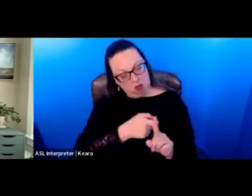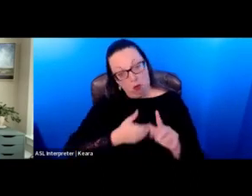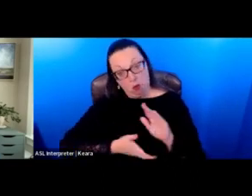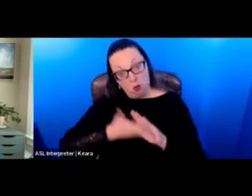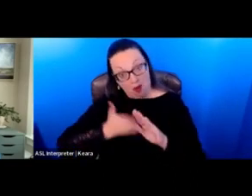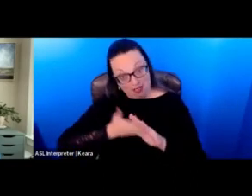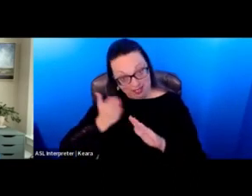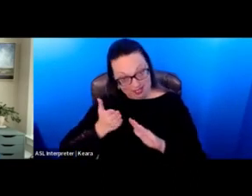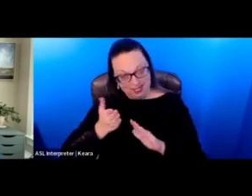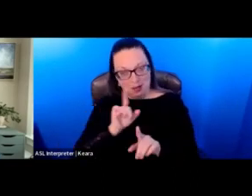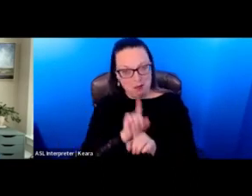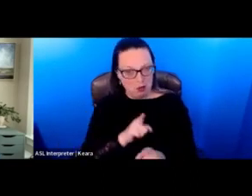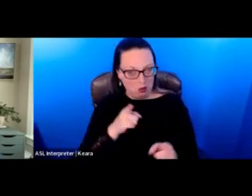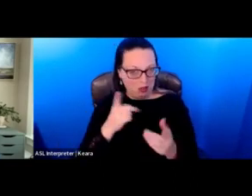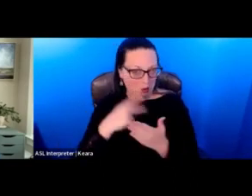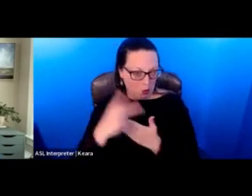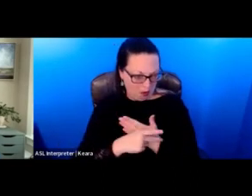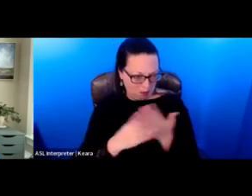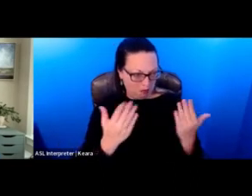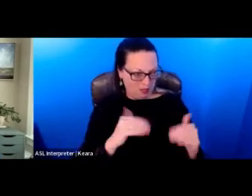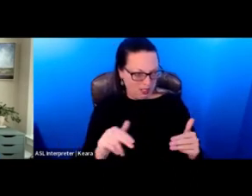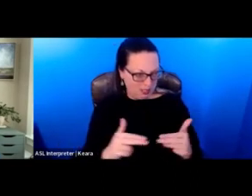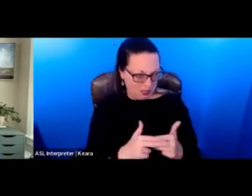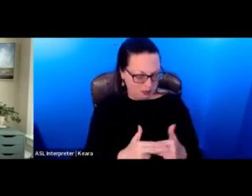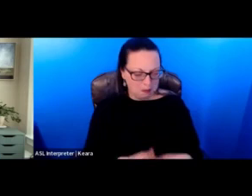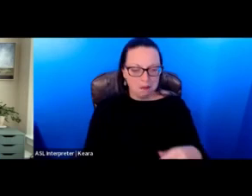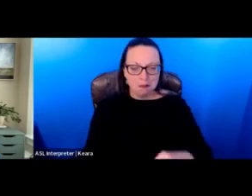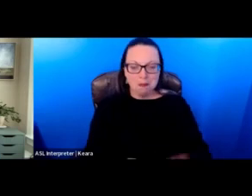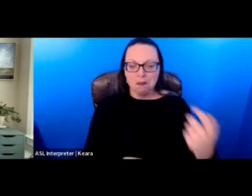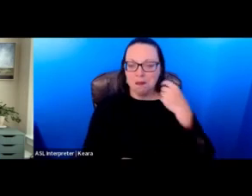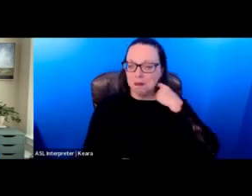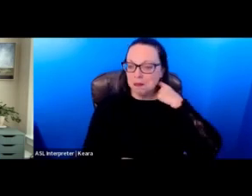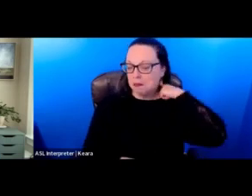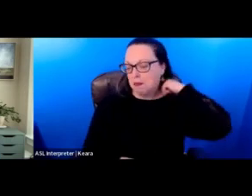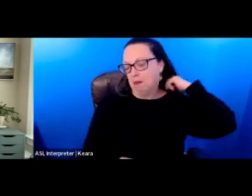program, next slide. That it's